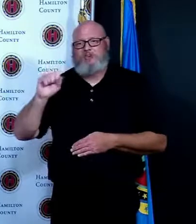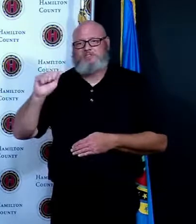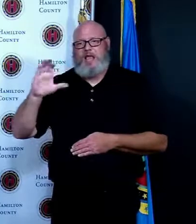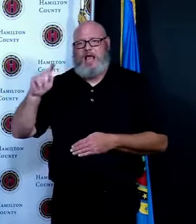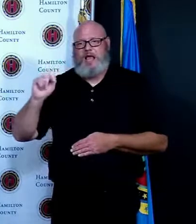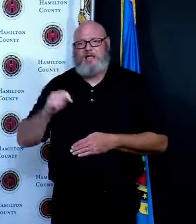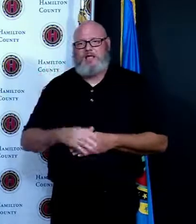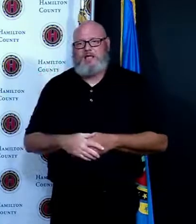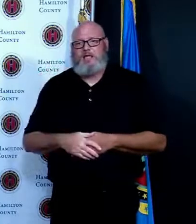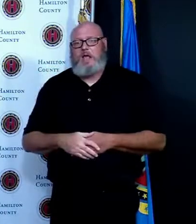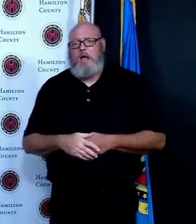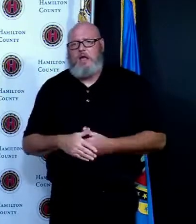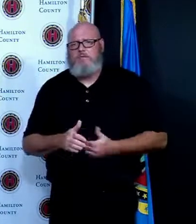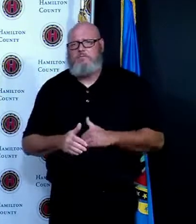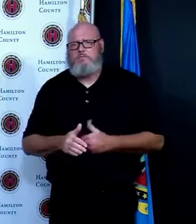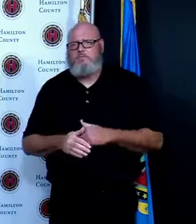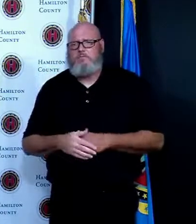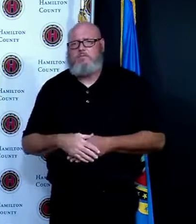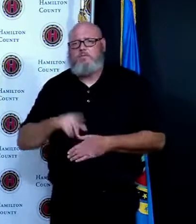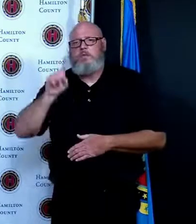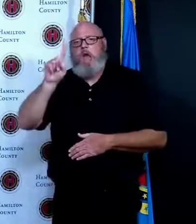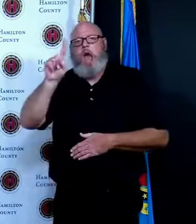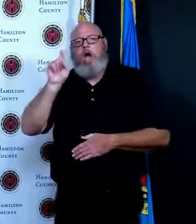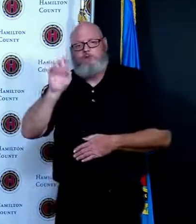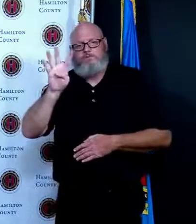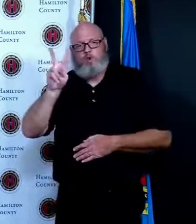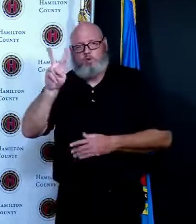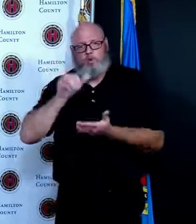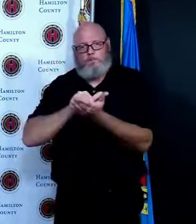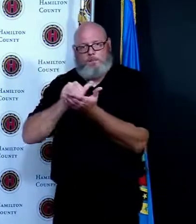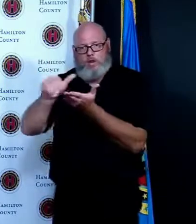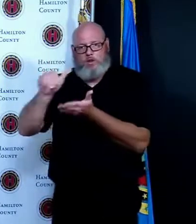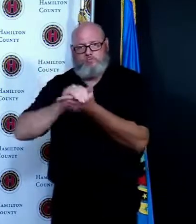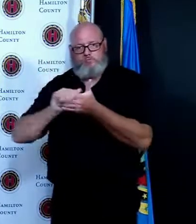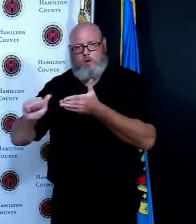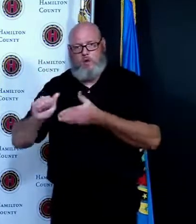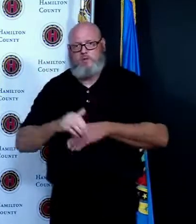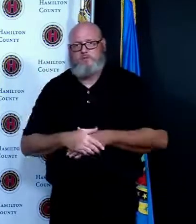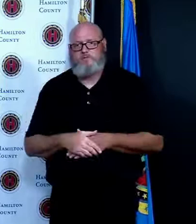and back in I believe that was April it seems like eight years ago we received that quite frankly